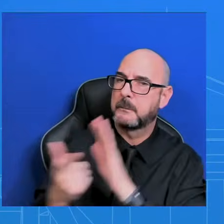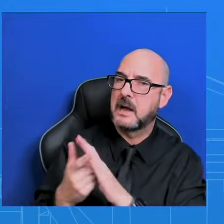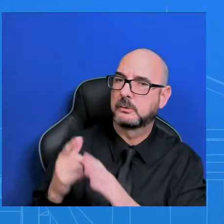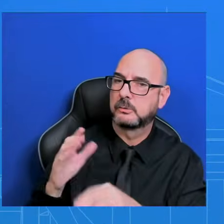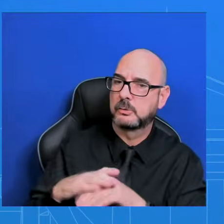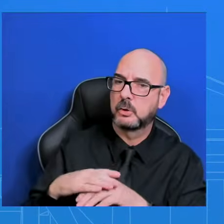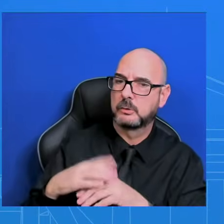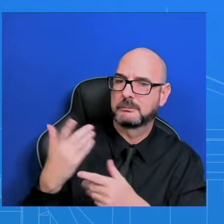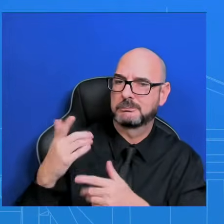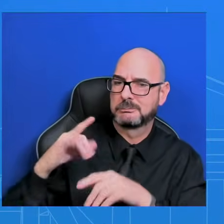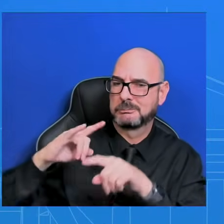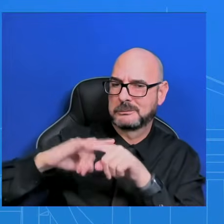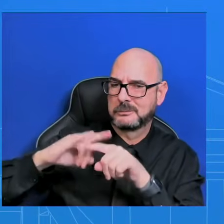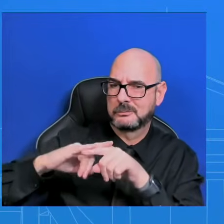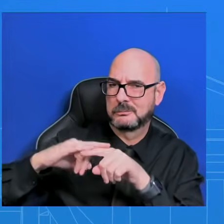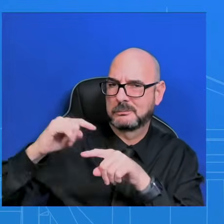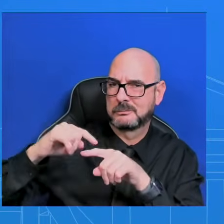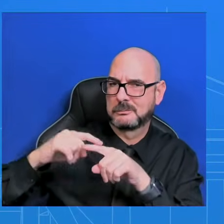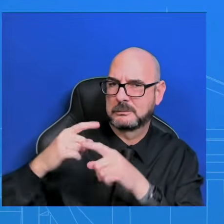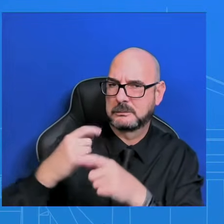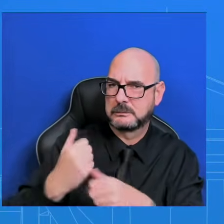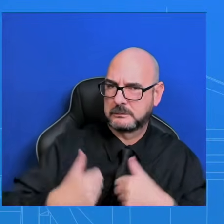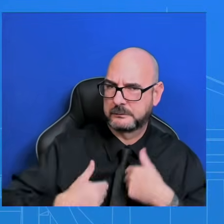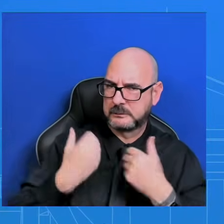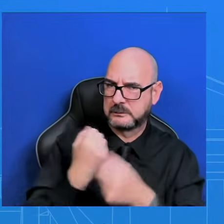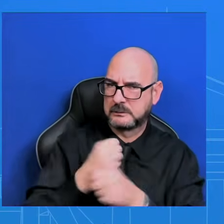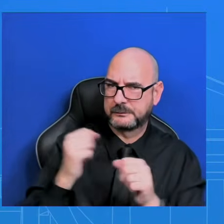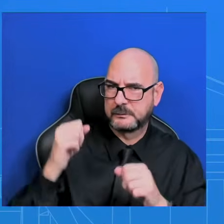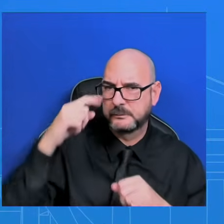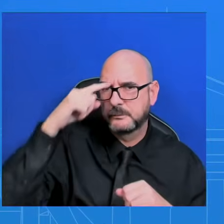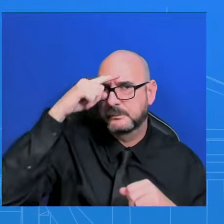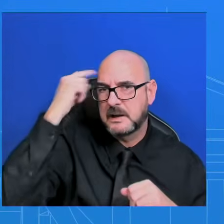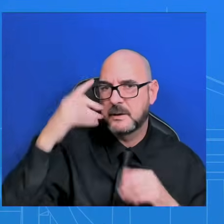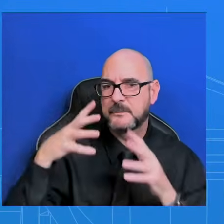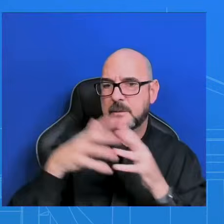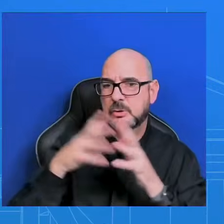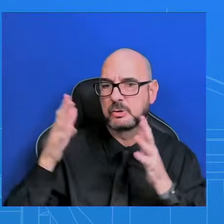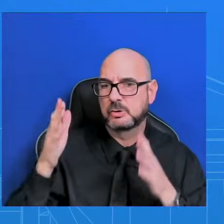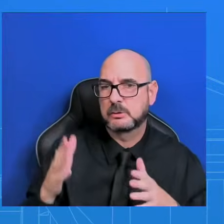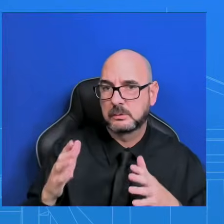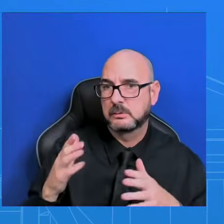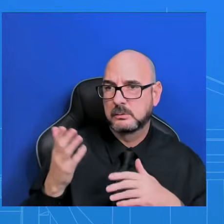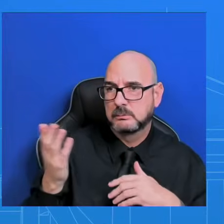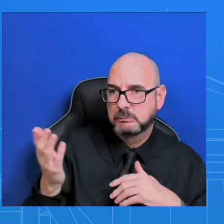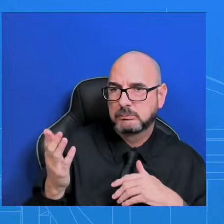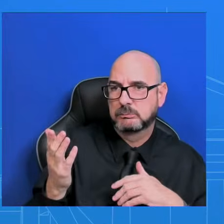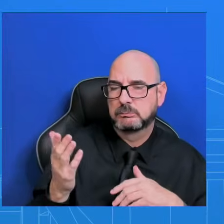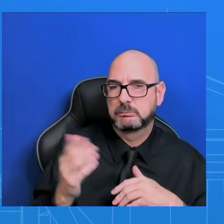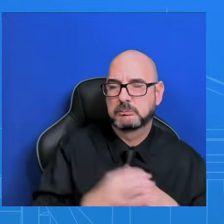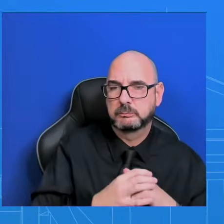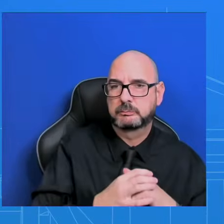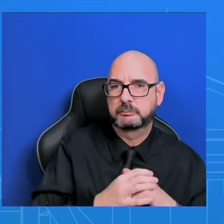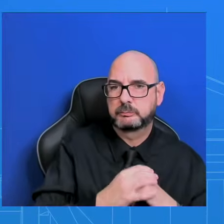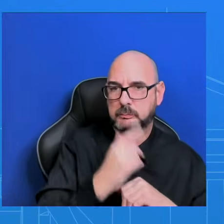Not going to get ahead of that. That is something for, obviously, the respective agency -- FDA -- to -- to kind of take a look at that.